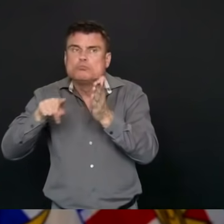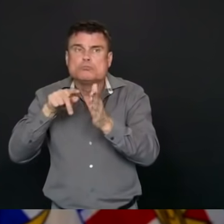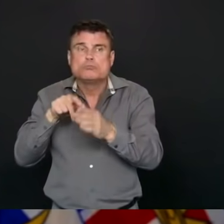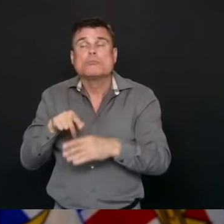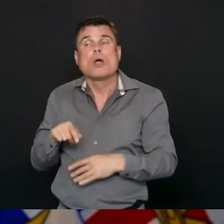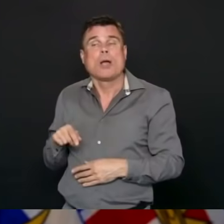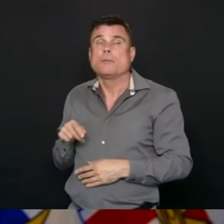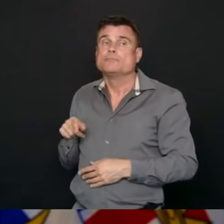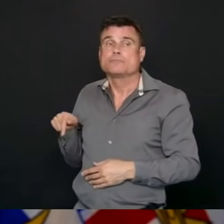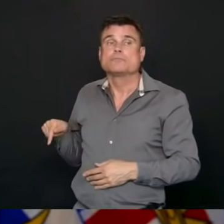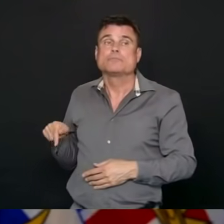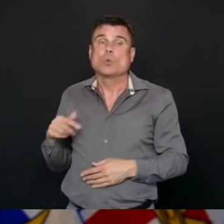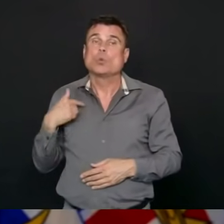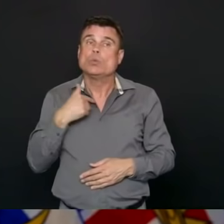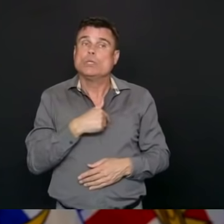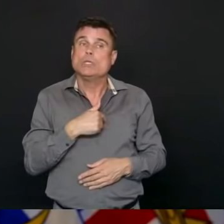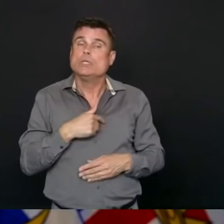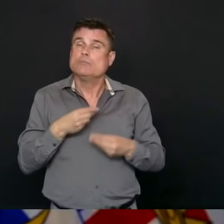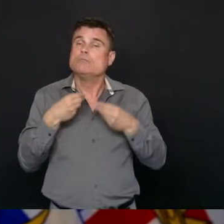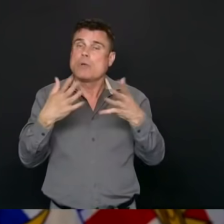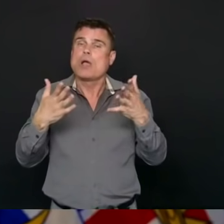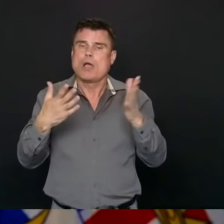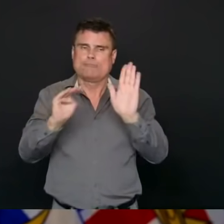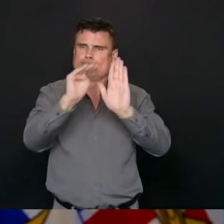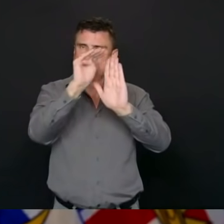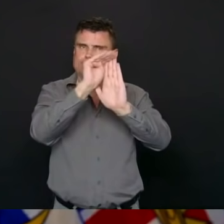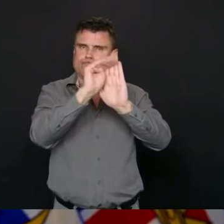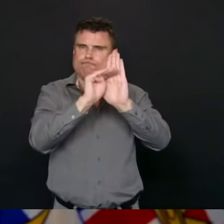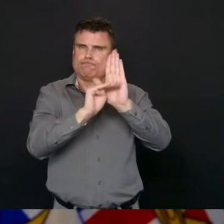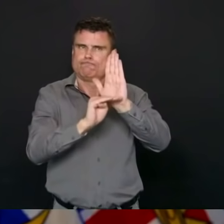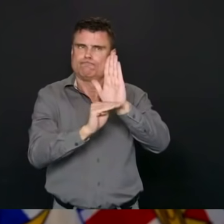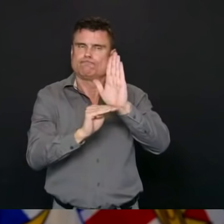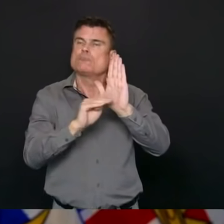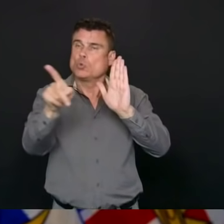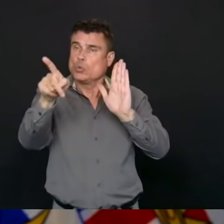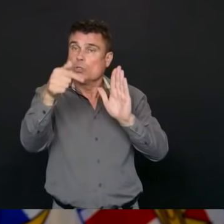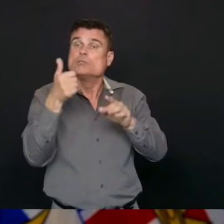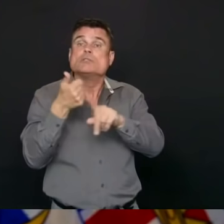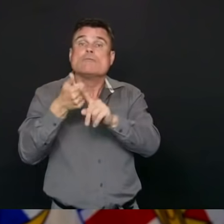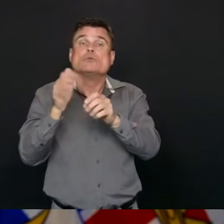at our intent is to have templates and checklists they can use and public reporting.